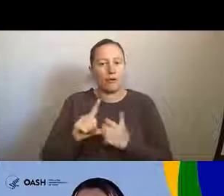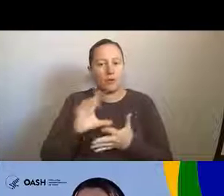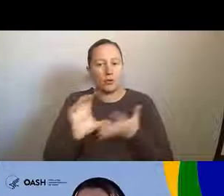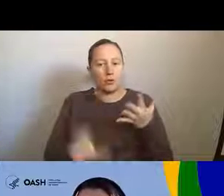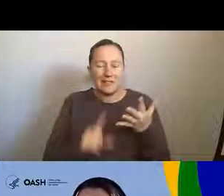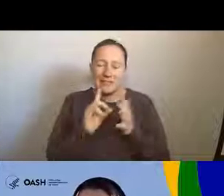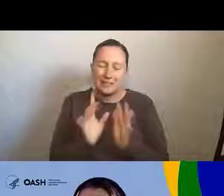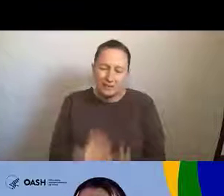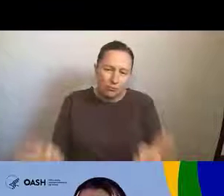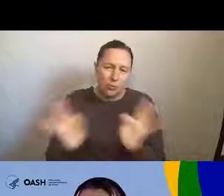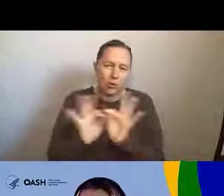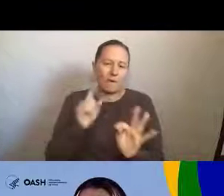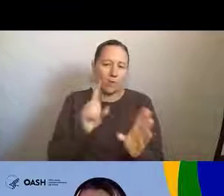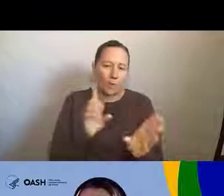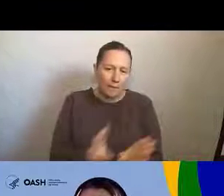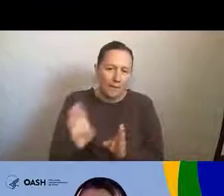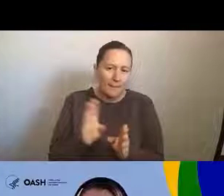and getting it through the IRB review process.